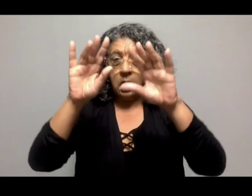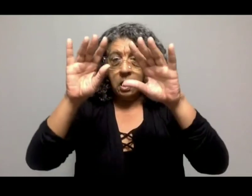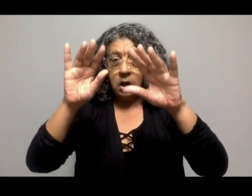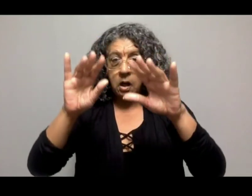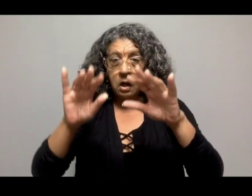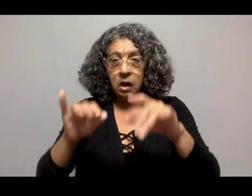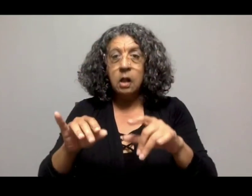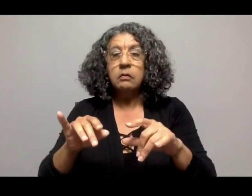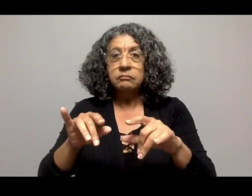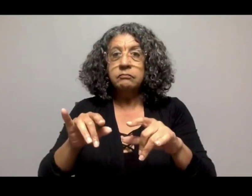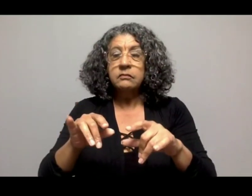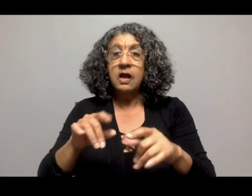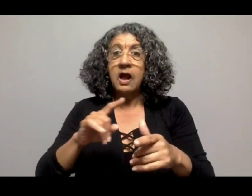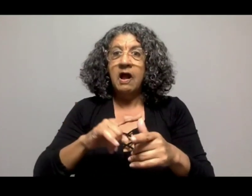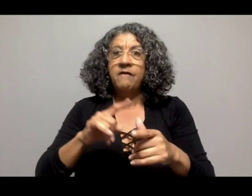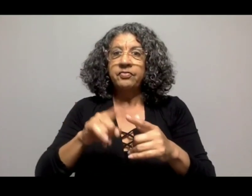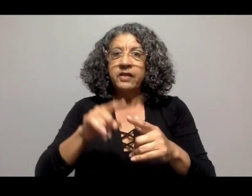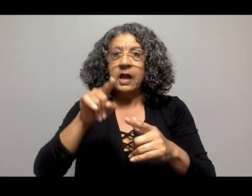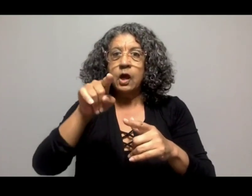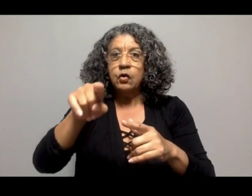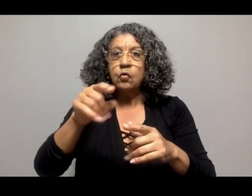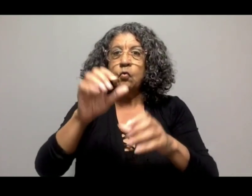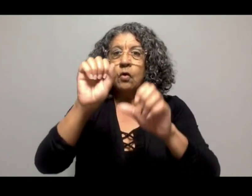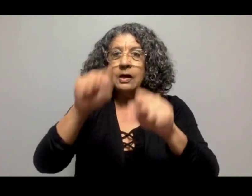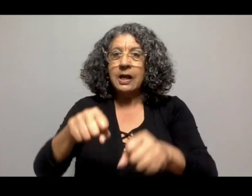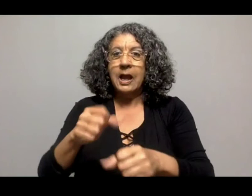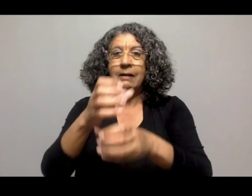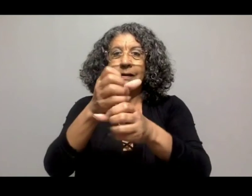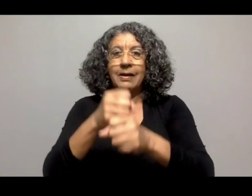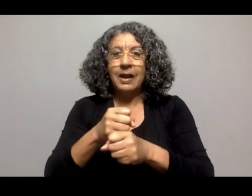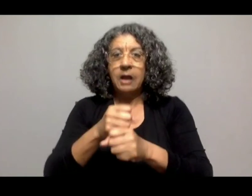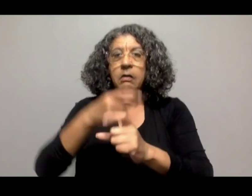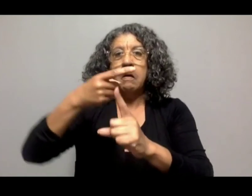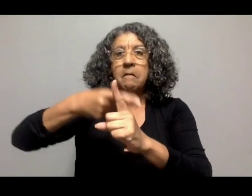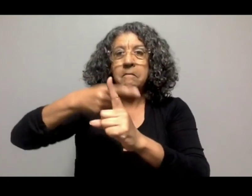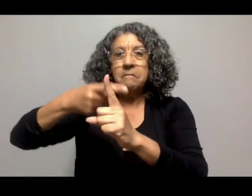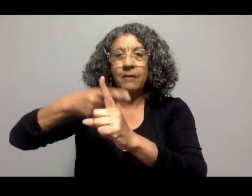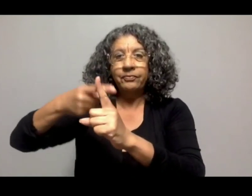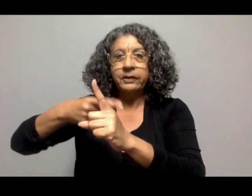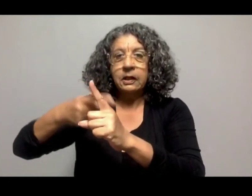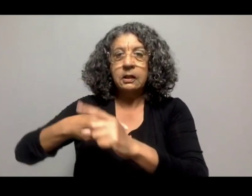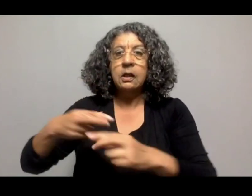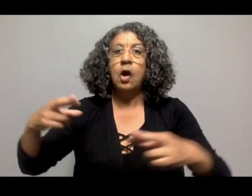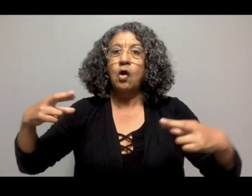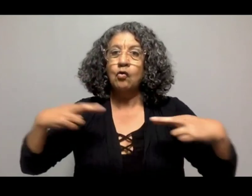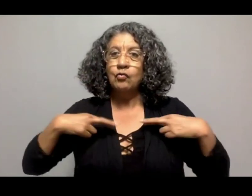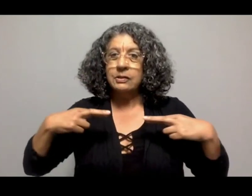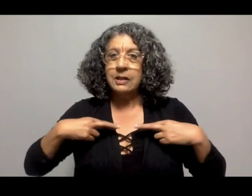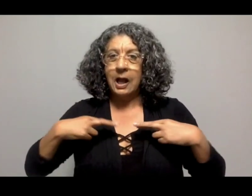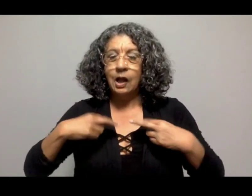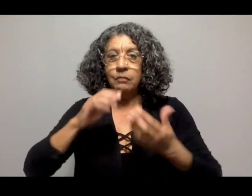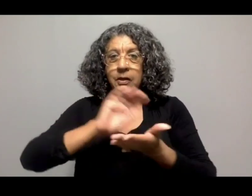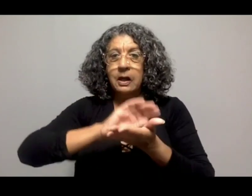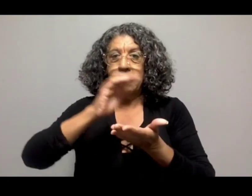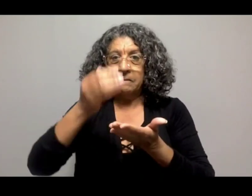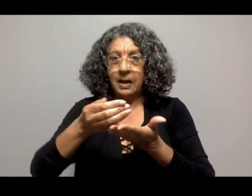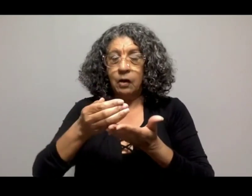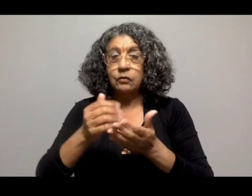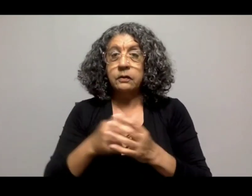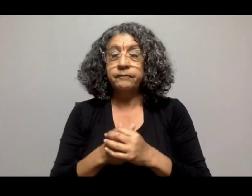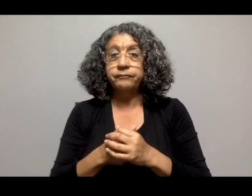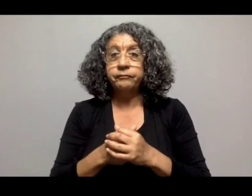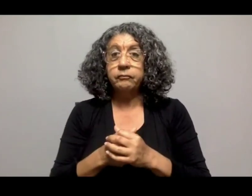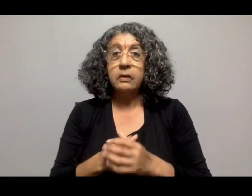and then you can get a monthly retirement amount.